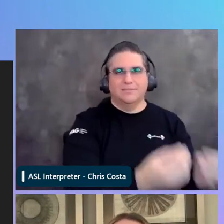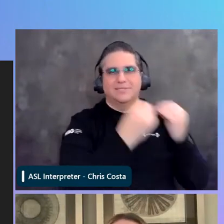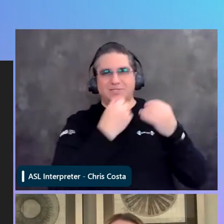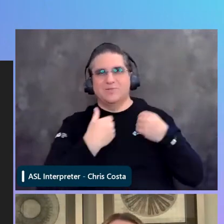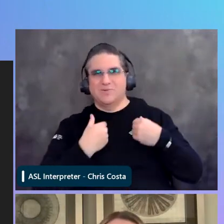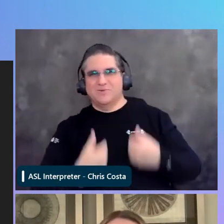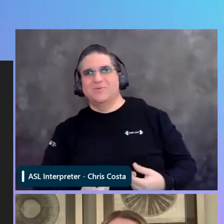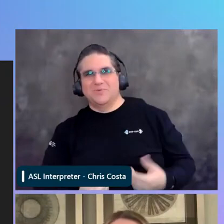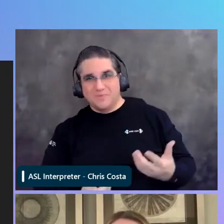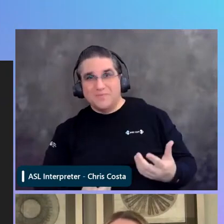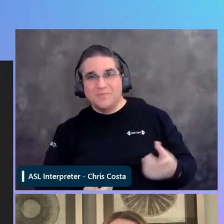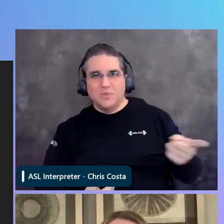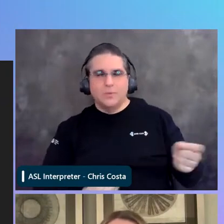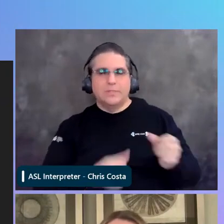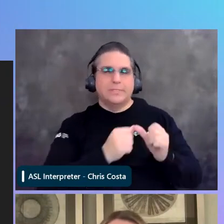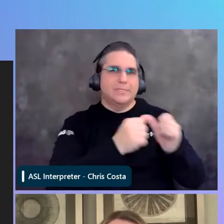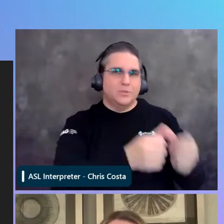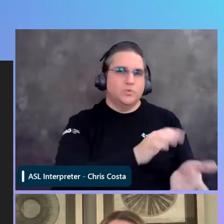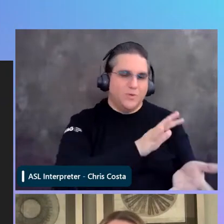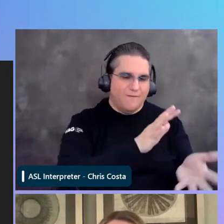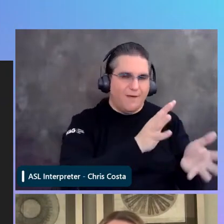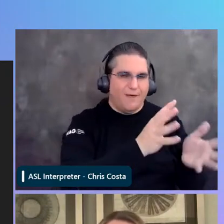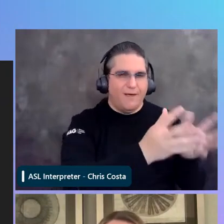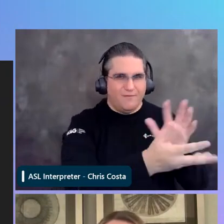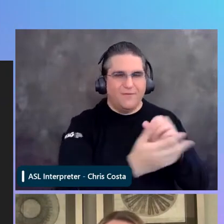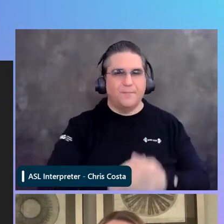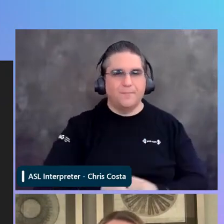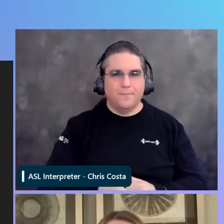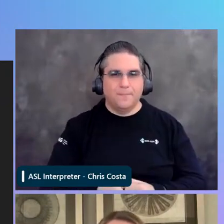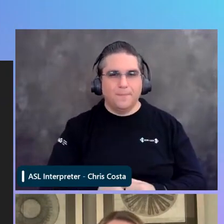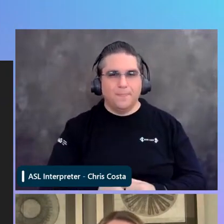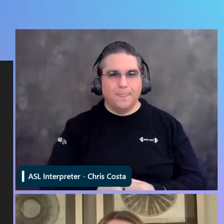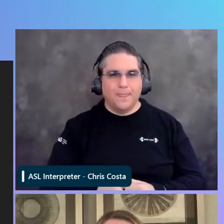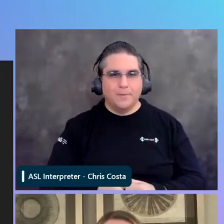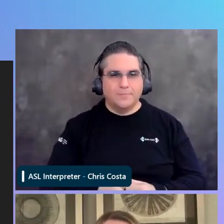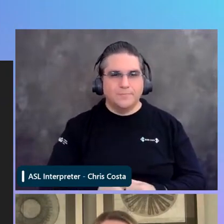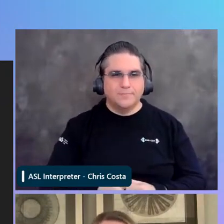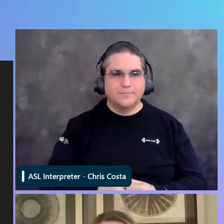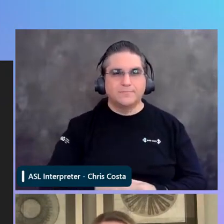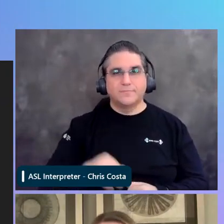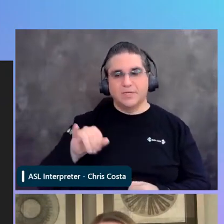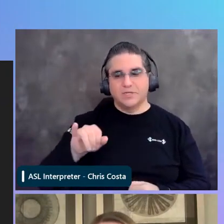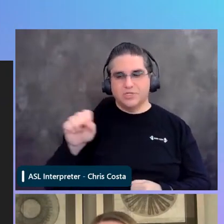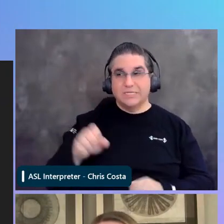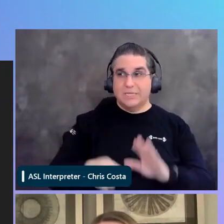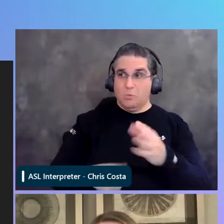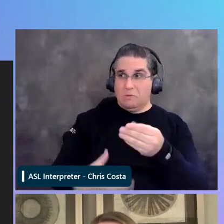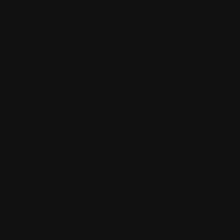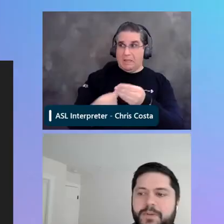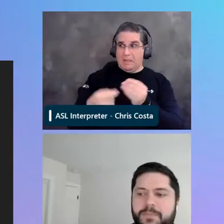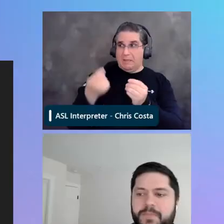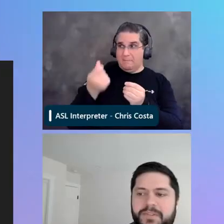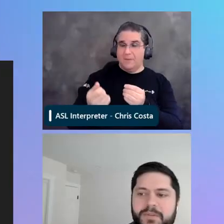evolving. Just to add a little bit to that, Kerry as well, it